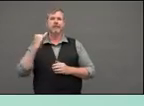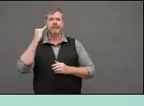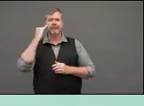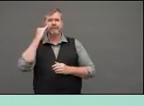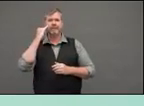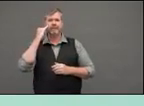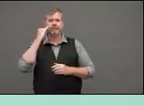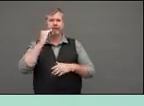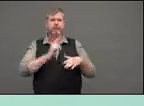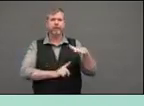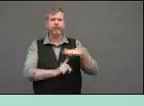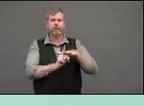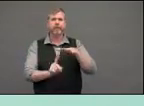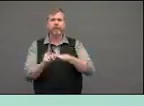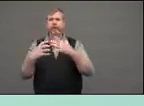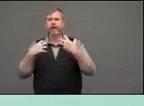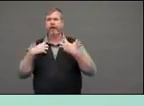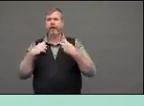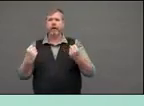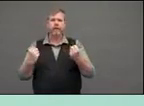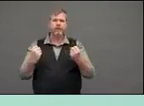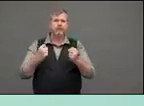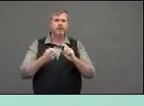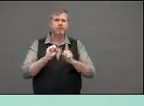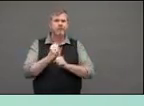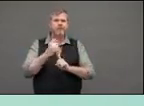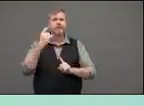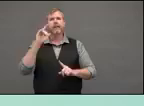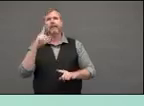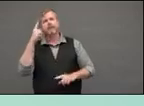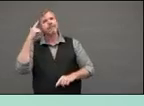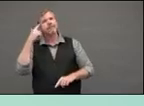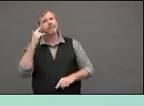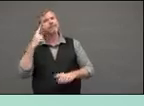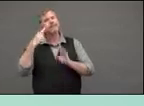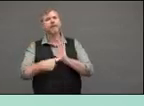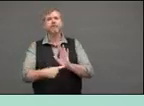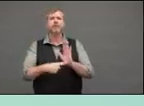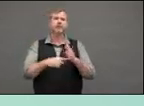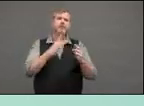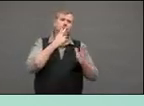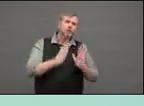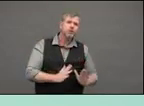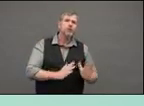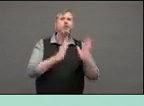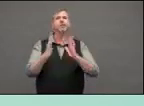if you have diabetes other things that impacts you and you end up in the hospital it's not just the health concerns you